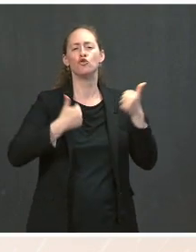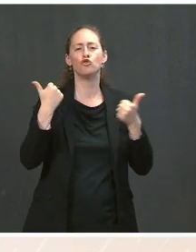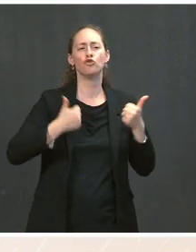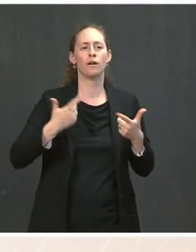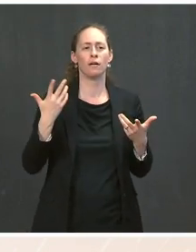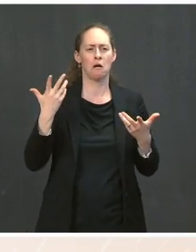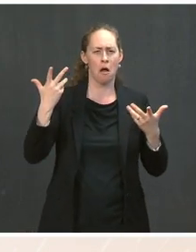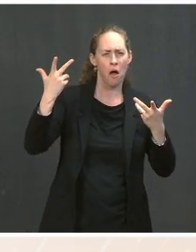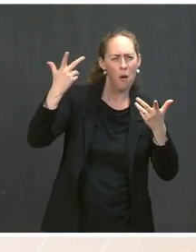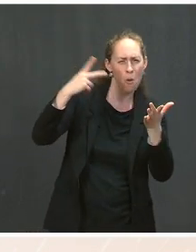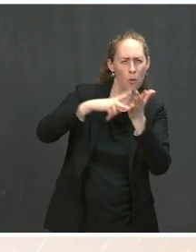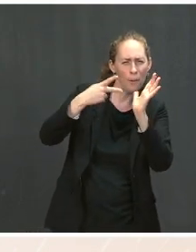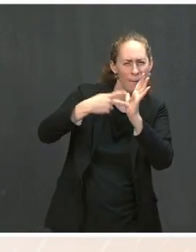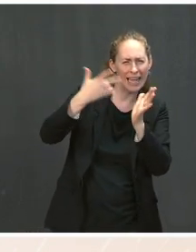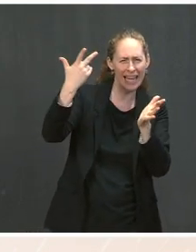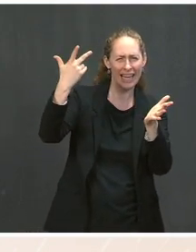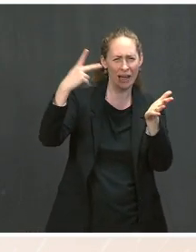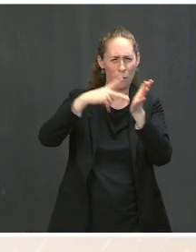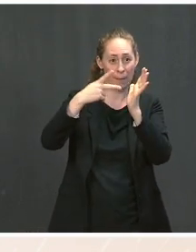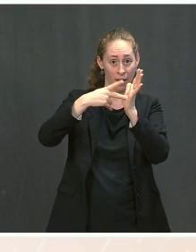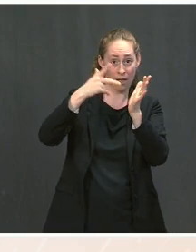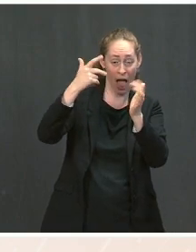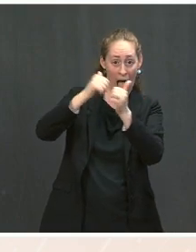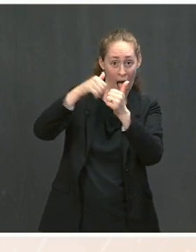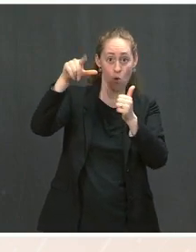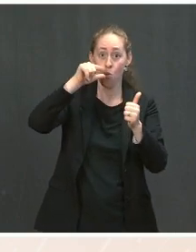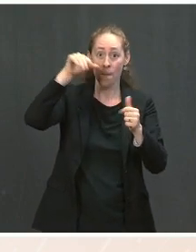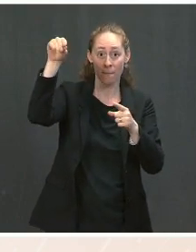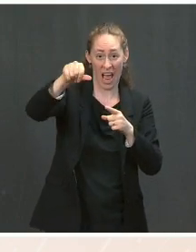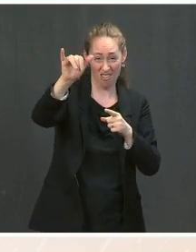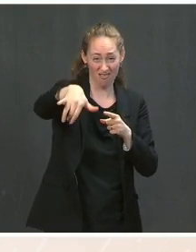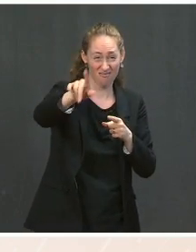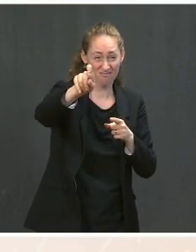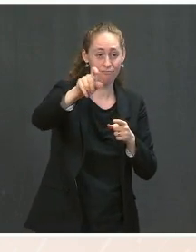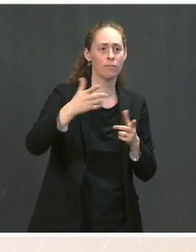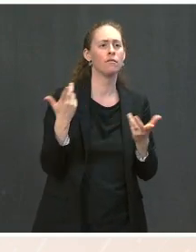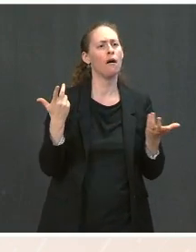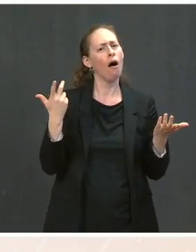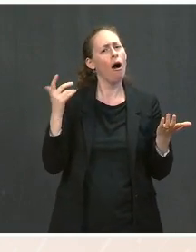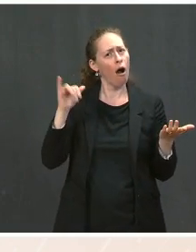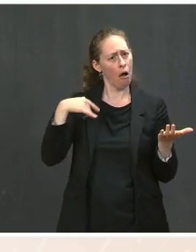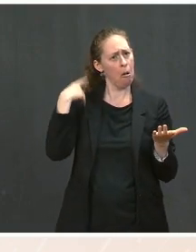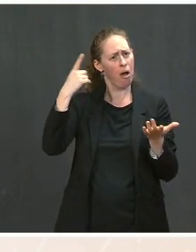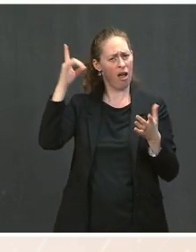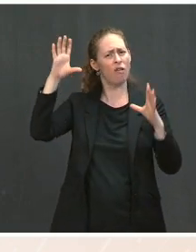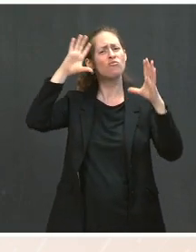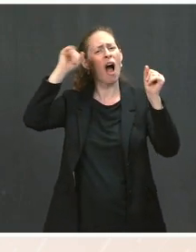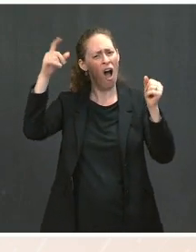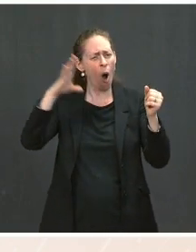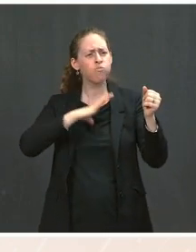The Press: Yes. Ms. Psaki: Well, the President is quite open to alternate proposals to paying for his package.